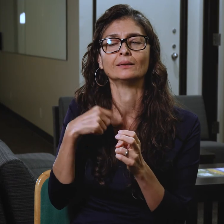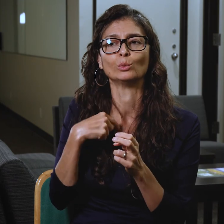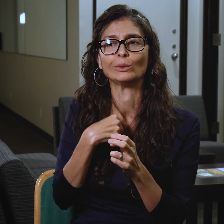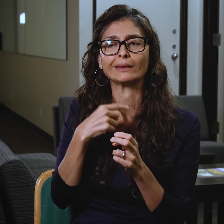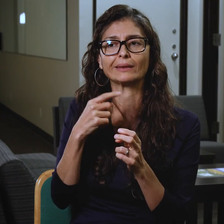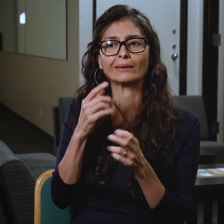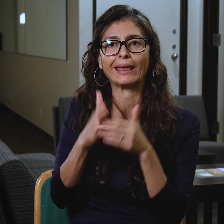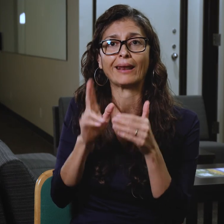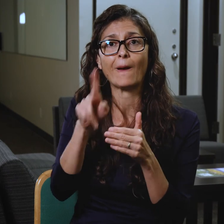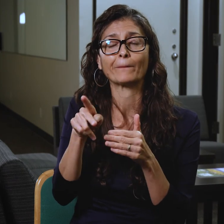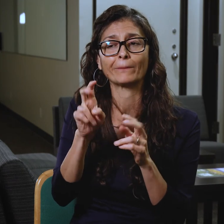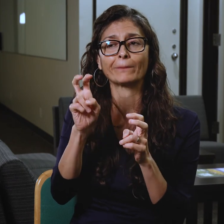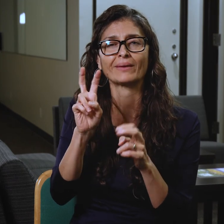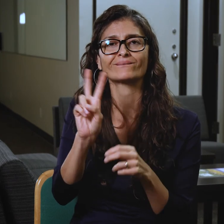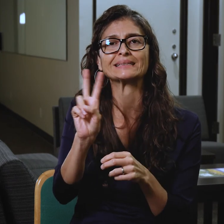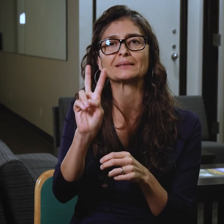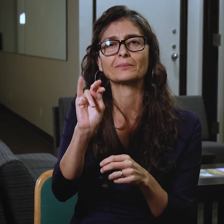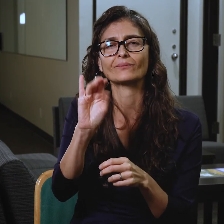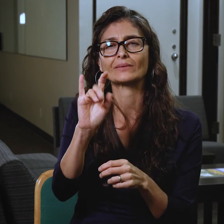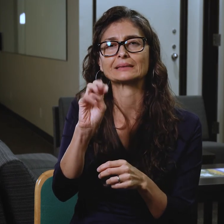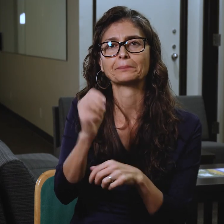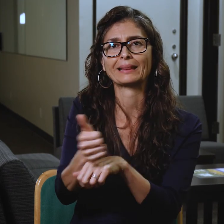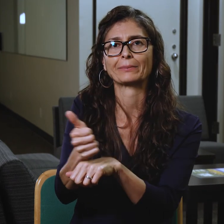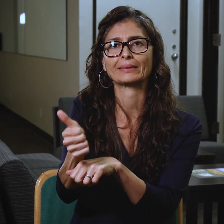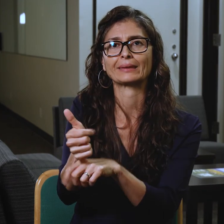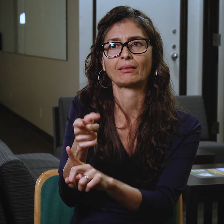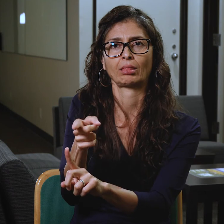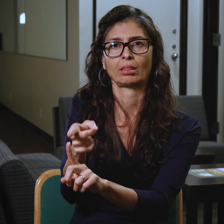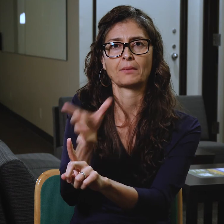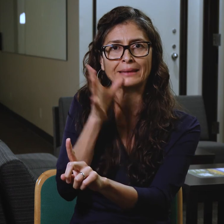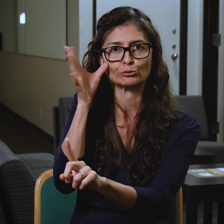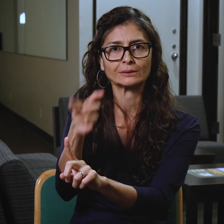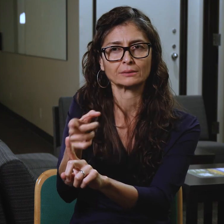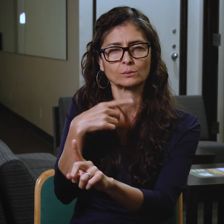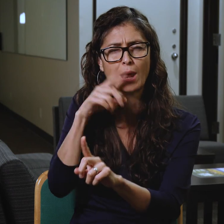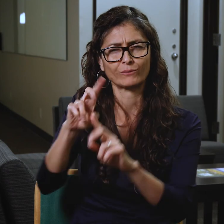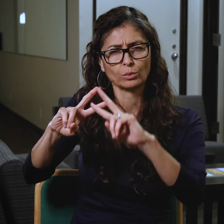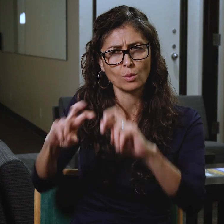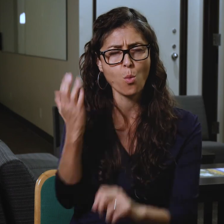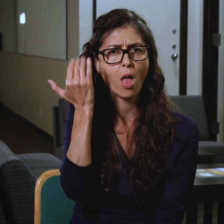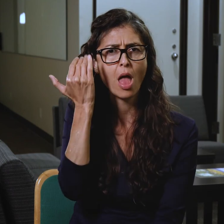We often determine that they aren't participating or involved enough and we end up victim blaming the parents.